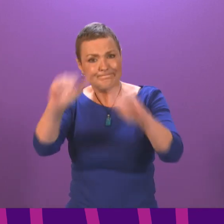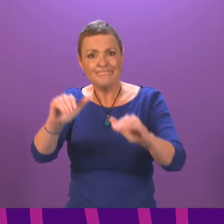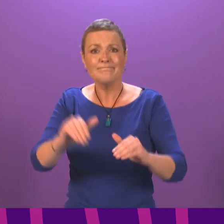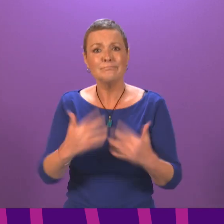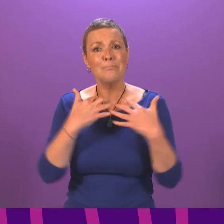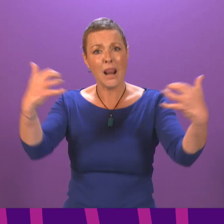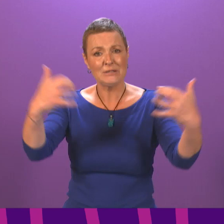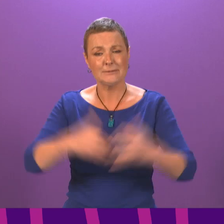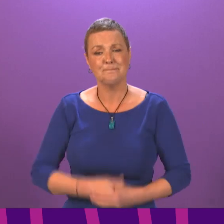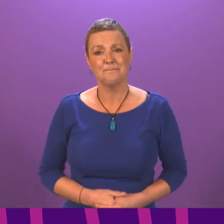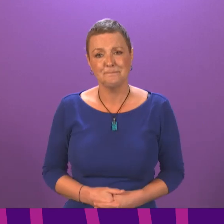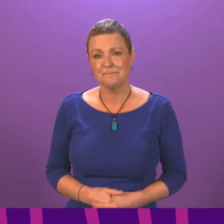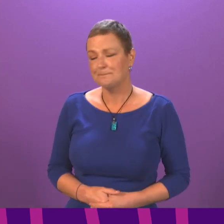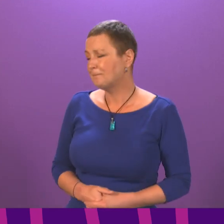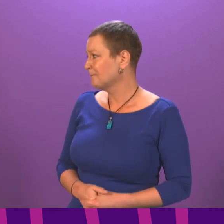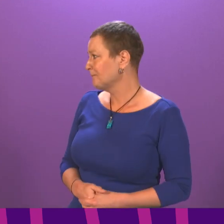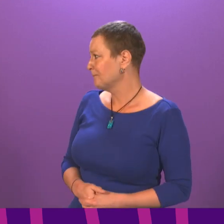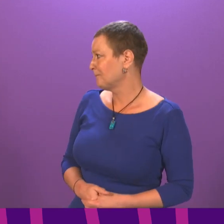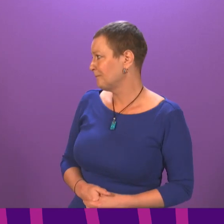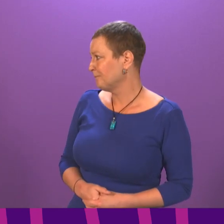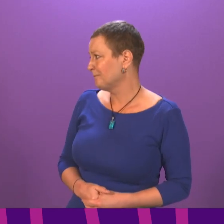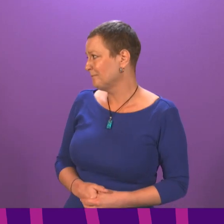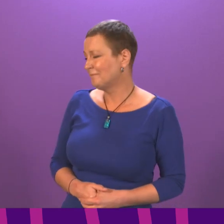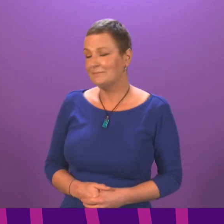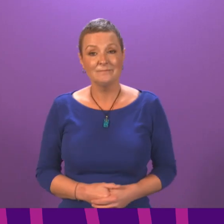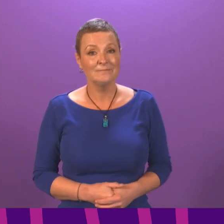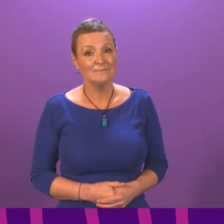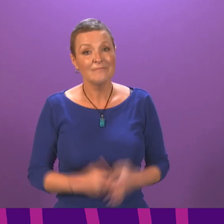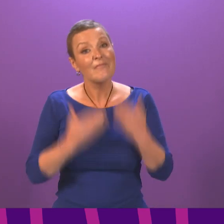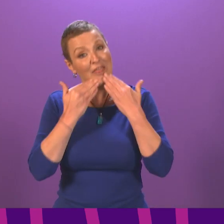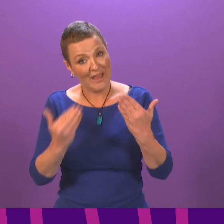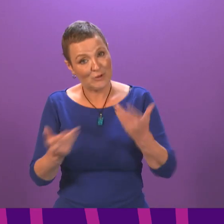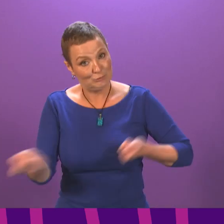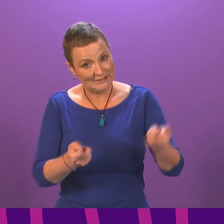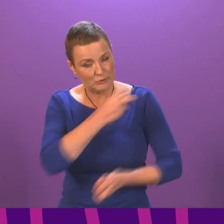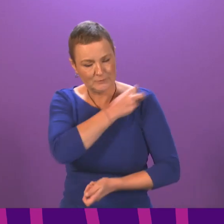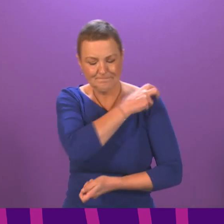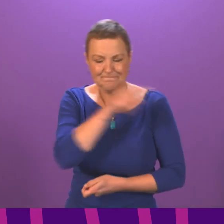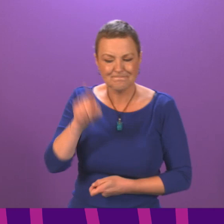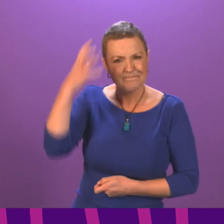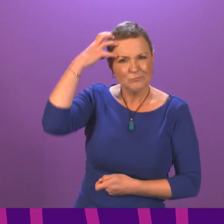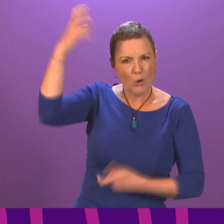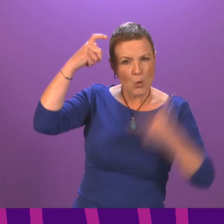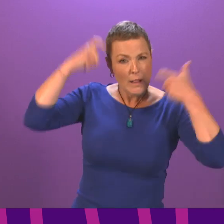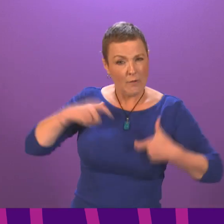2. Richard Leonard (Central Scotland) (Lab): The Crown Office is now leading operation